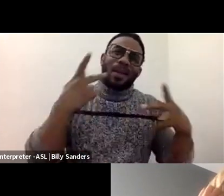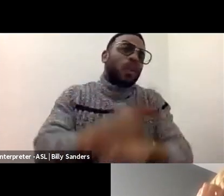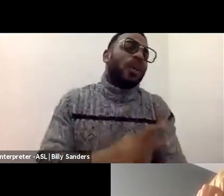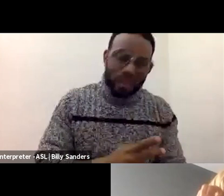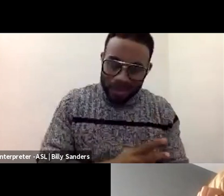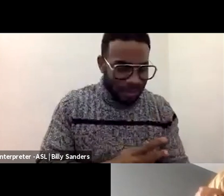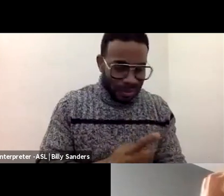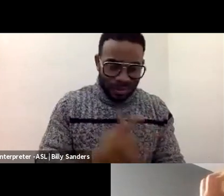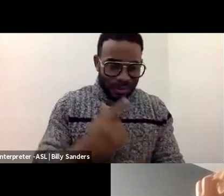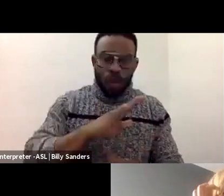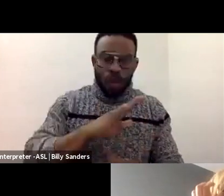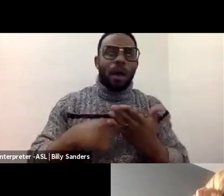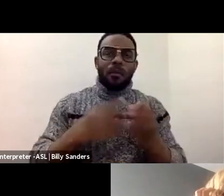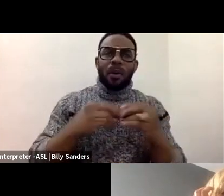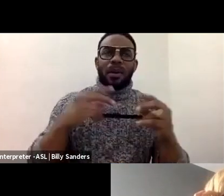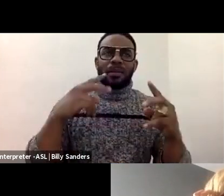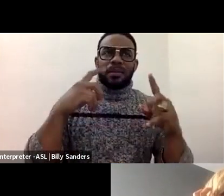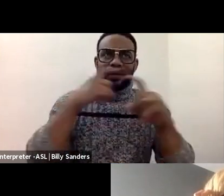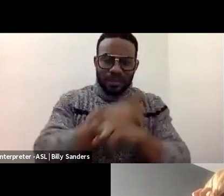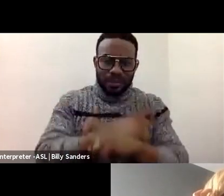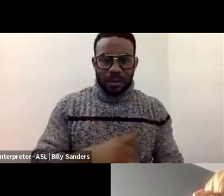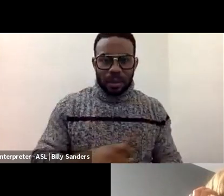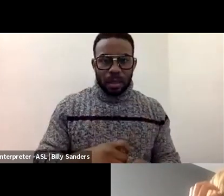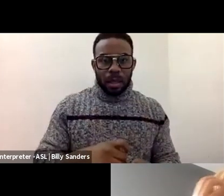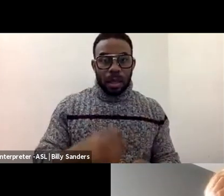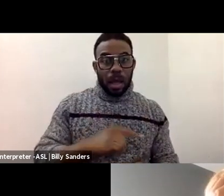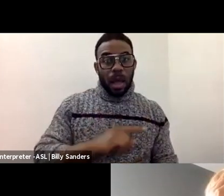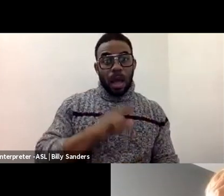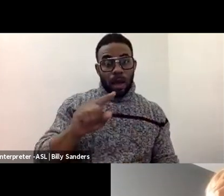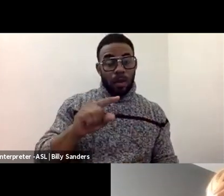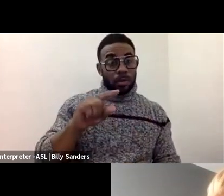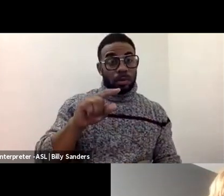the whole conversation more difficult. Roehampton University where I went to school was very